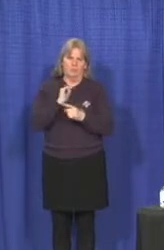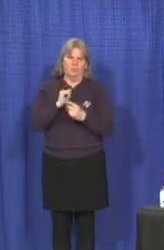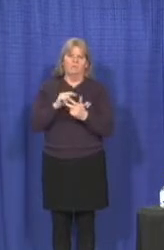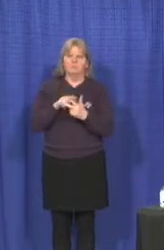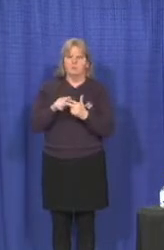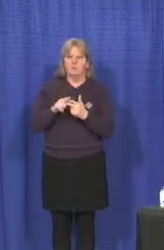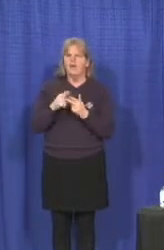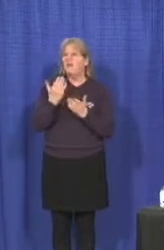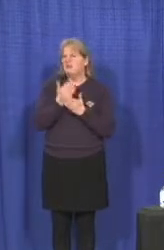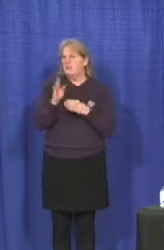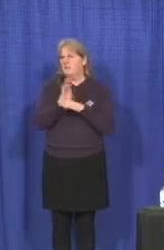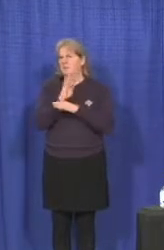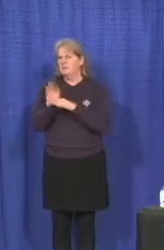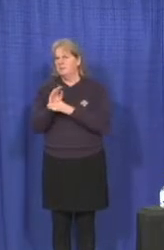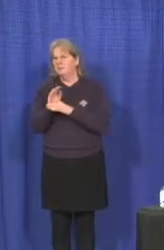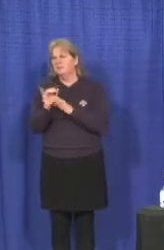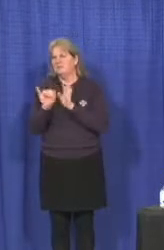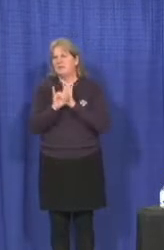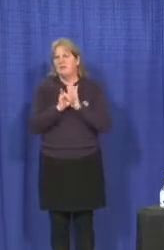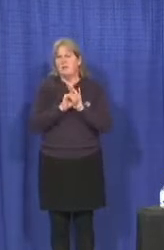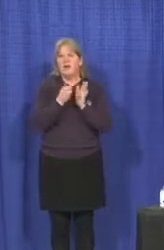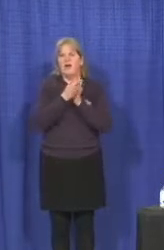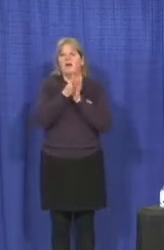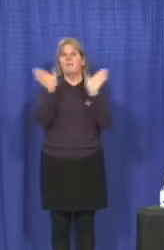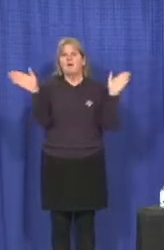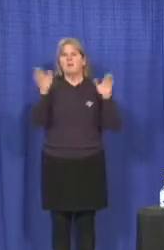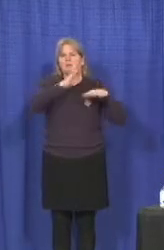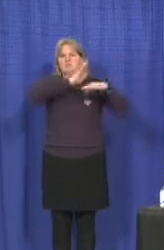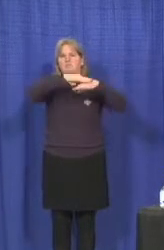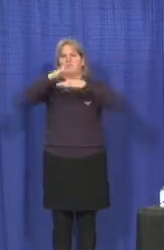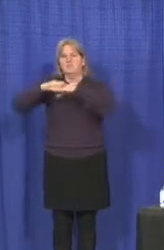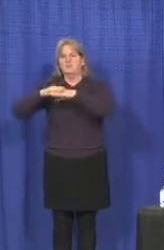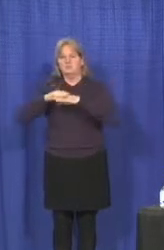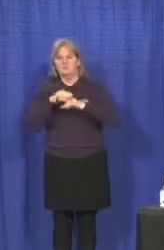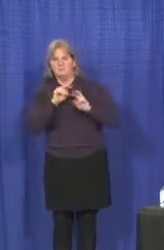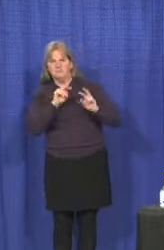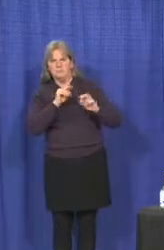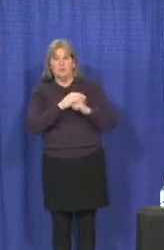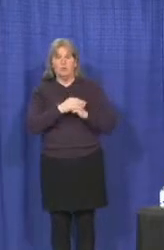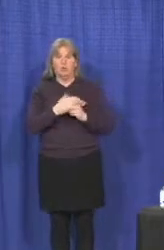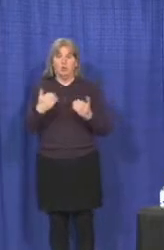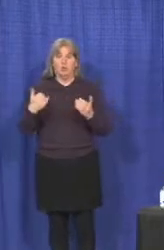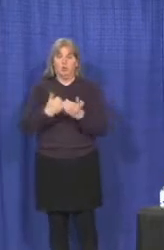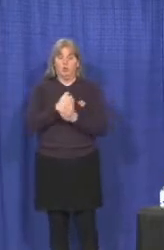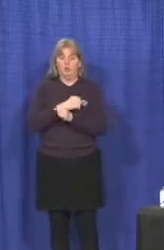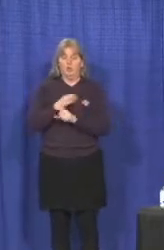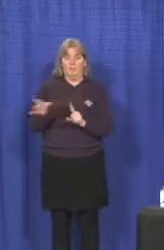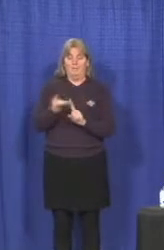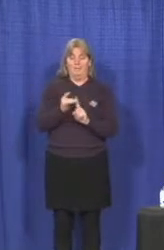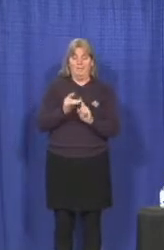and some businesses as well. These two newer cases are part